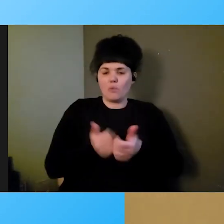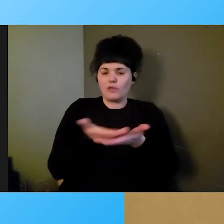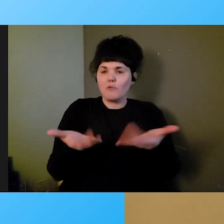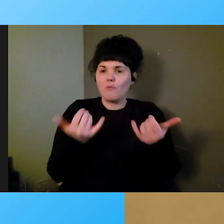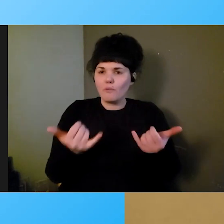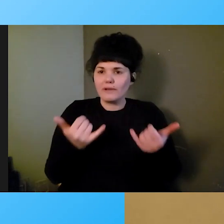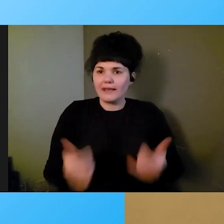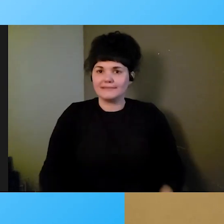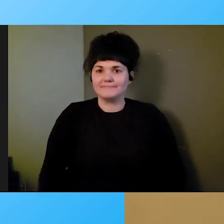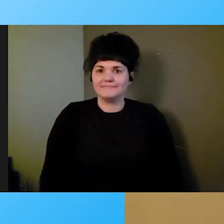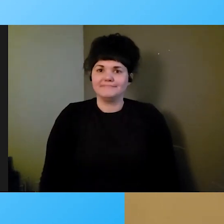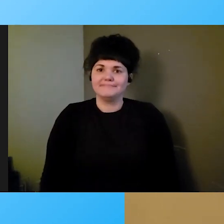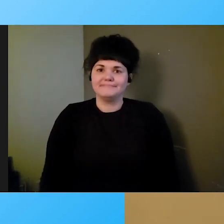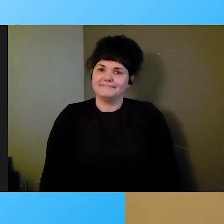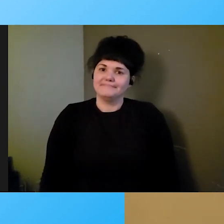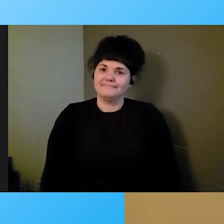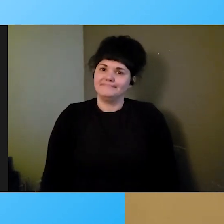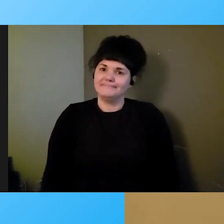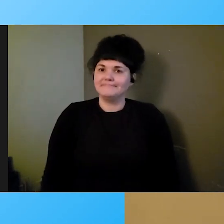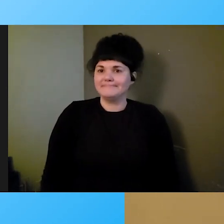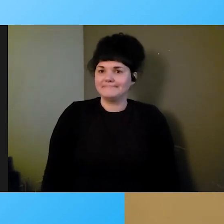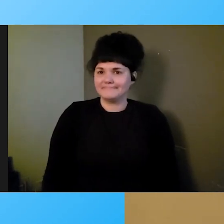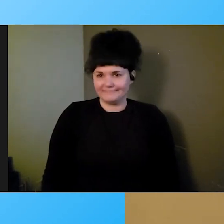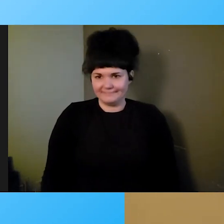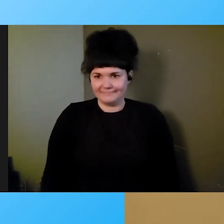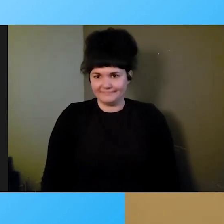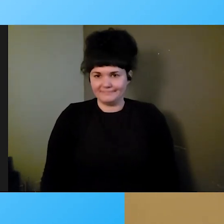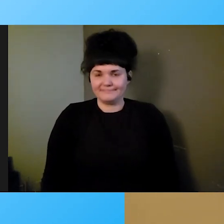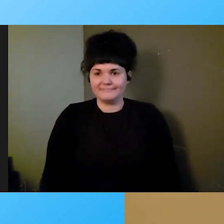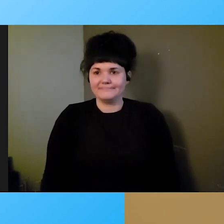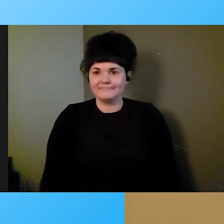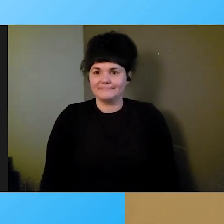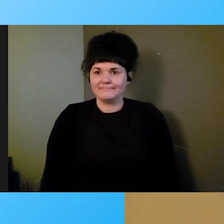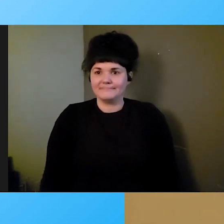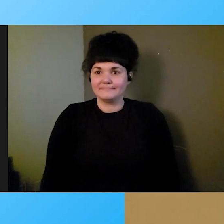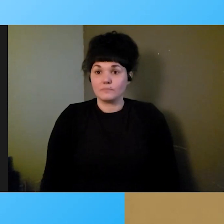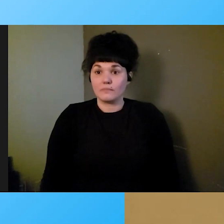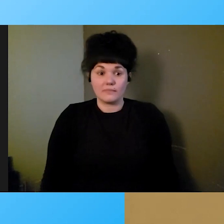today. And I guess we will go